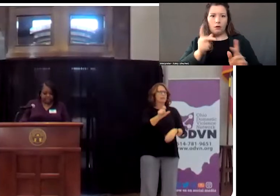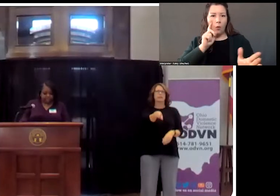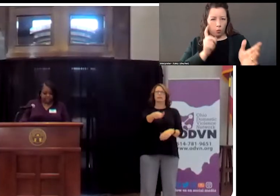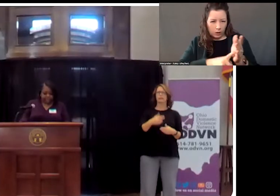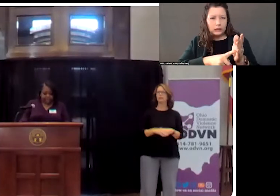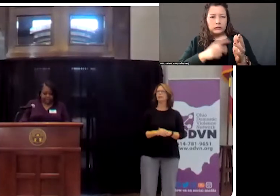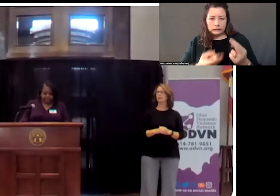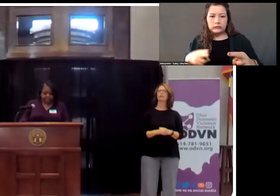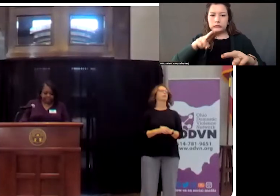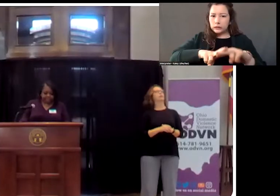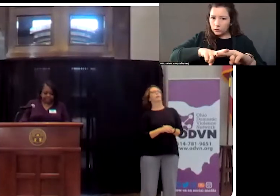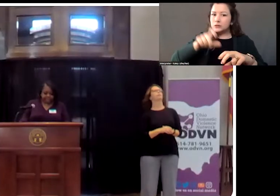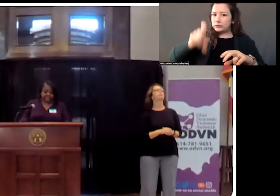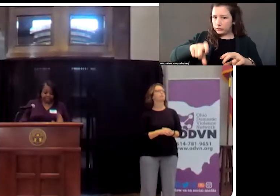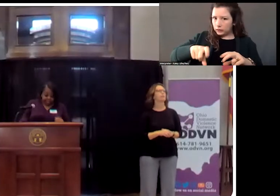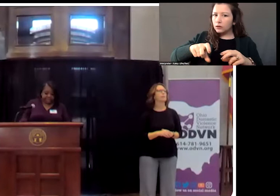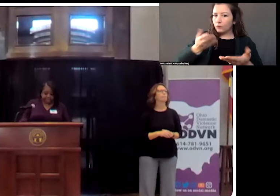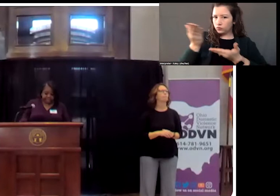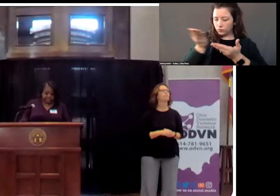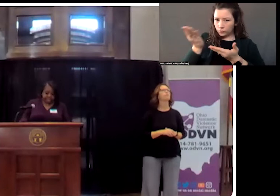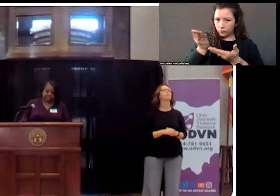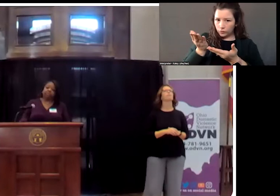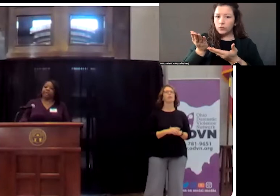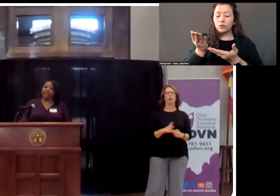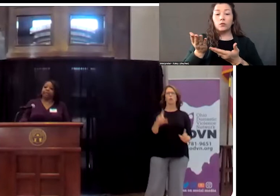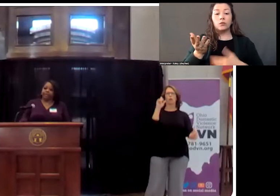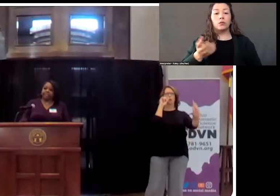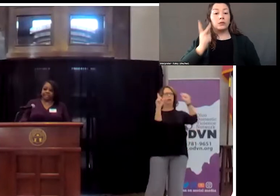We were hearing experiences that were gut wrenching.